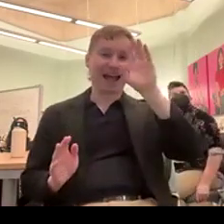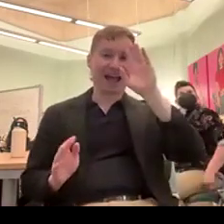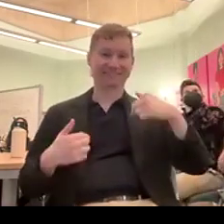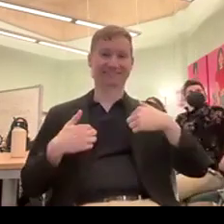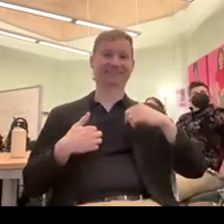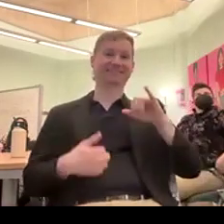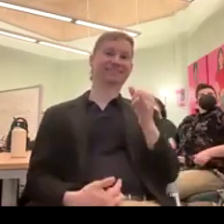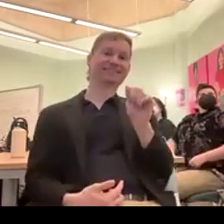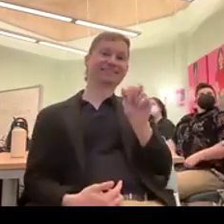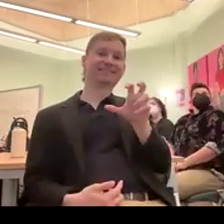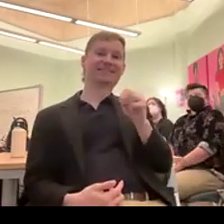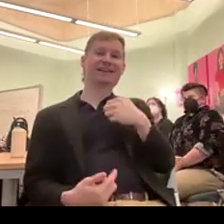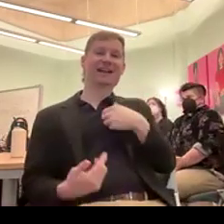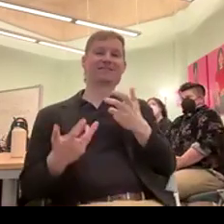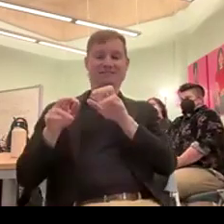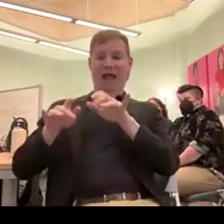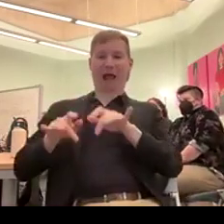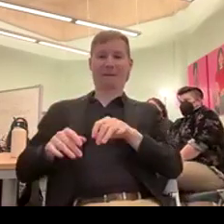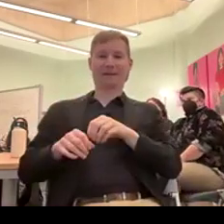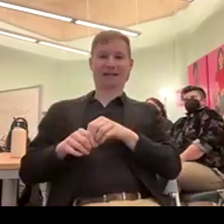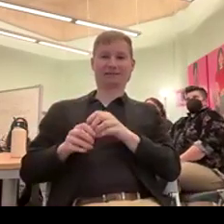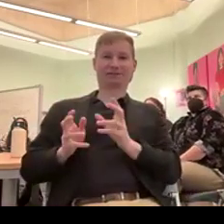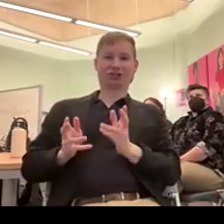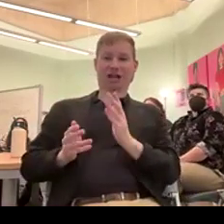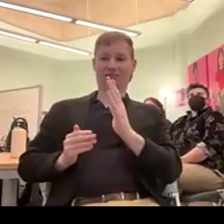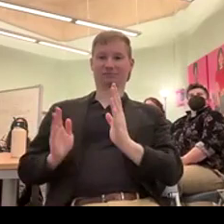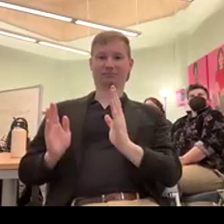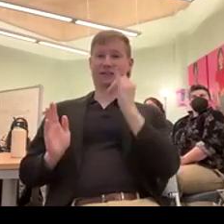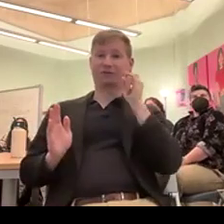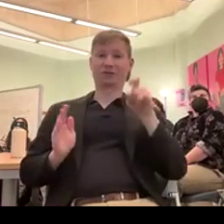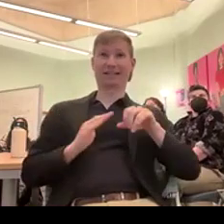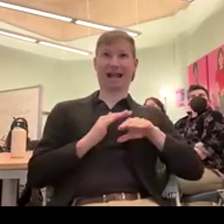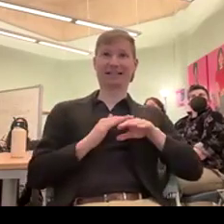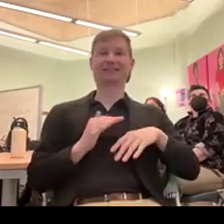Thank you and also, hi, this is Javin. I put it in the chat in case